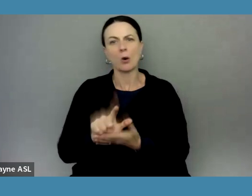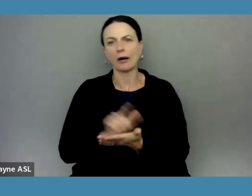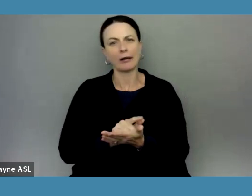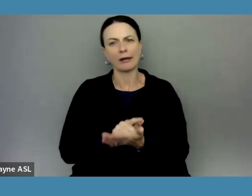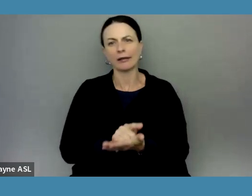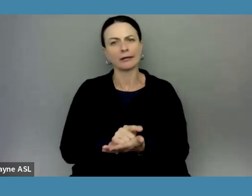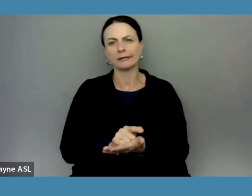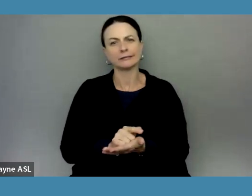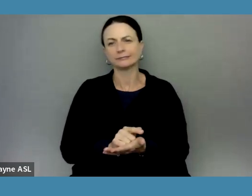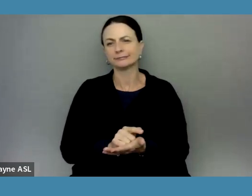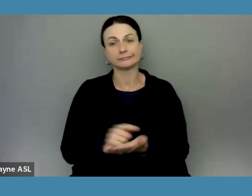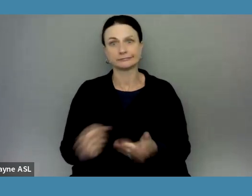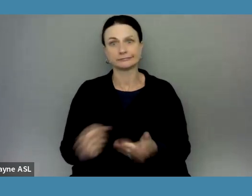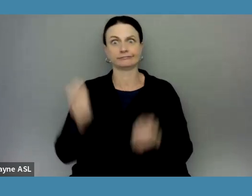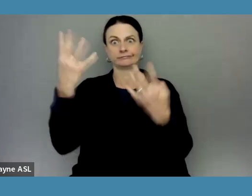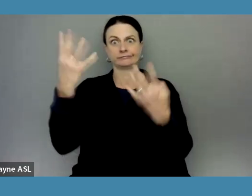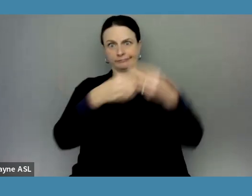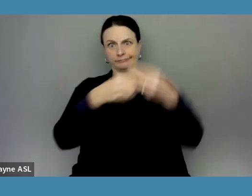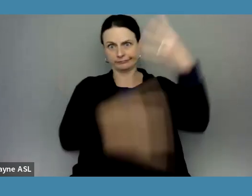and it'll probably bring a page up.